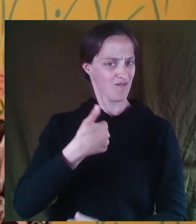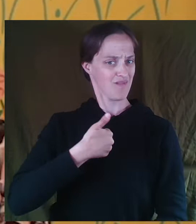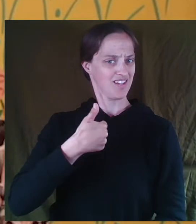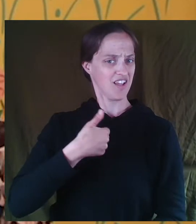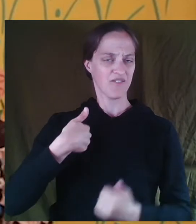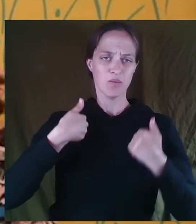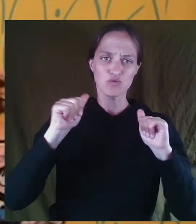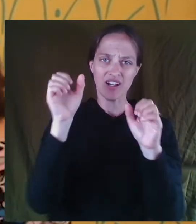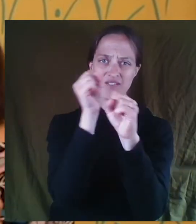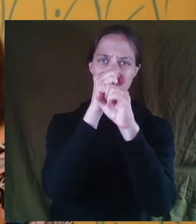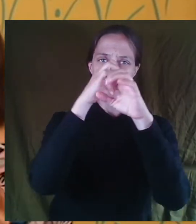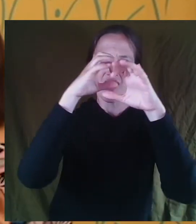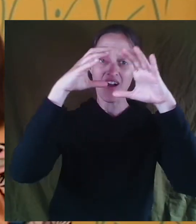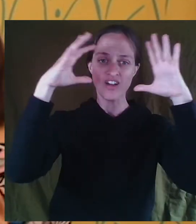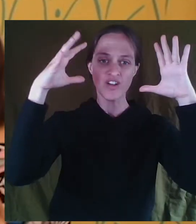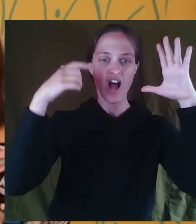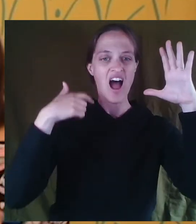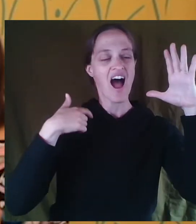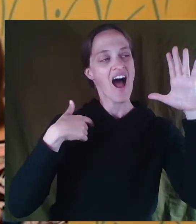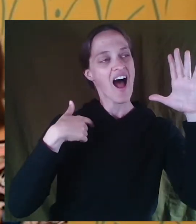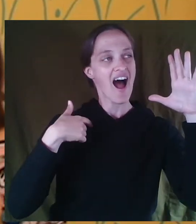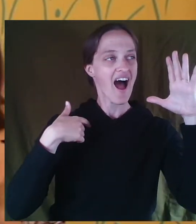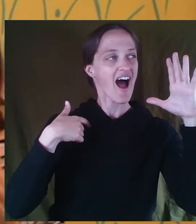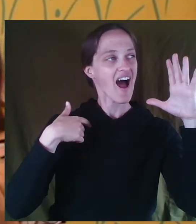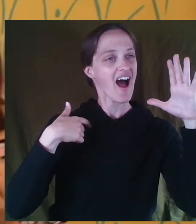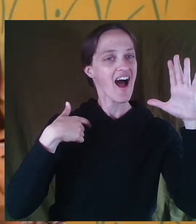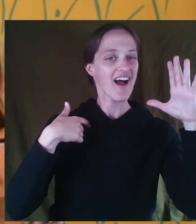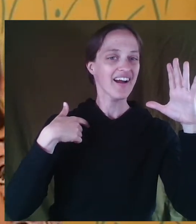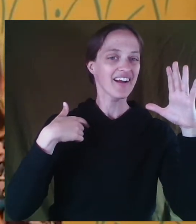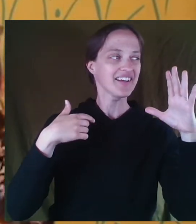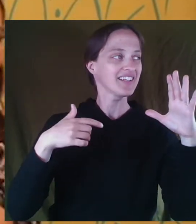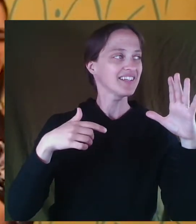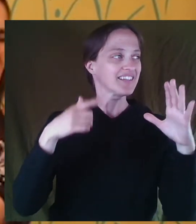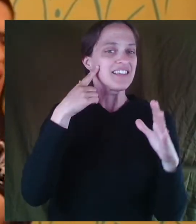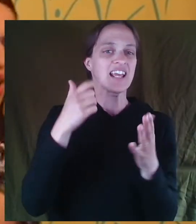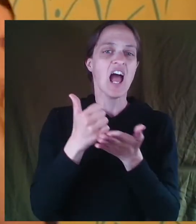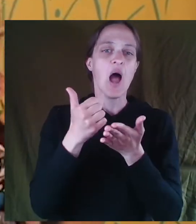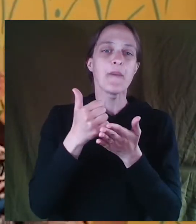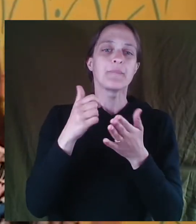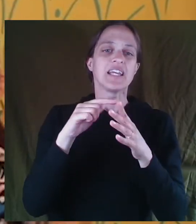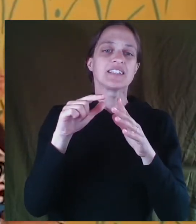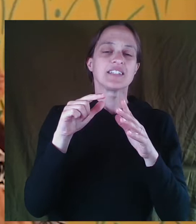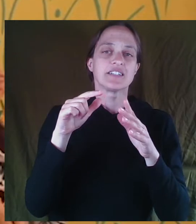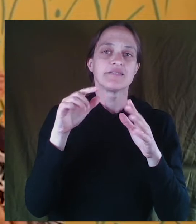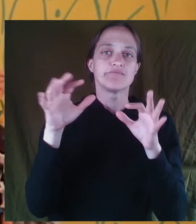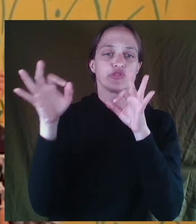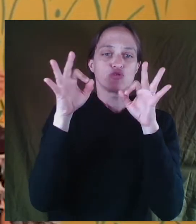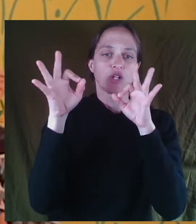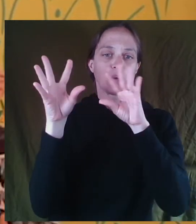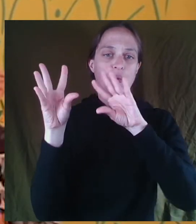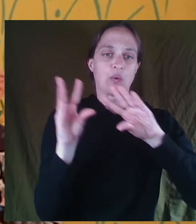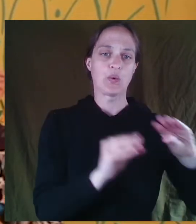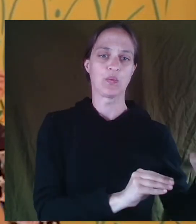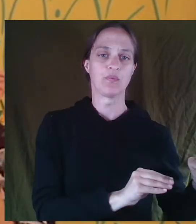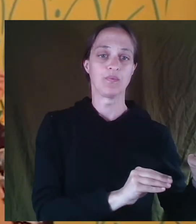For me, when I'm trying to visualize something, it really helps if I cut out all the distractions around me.